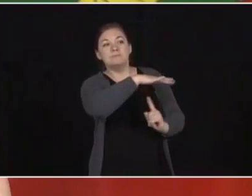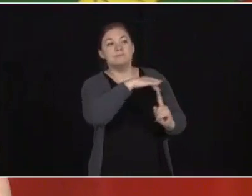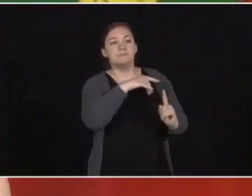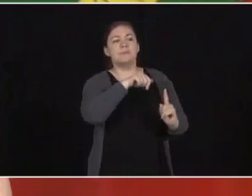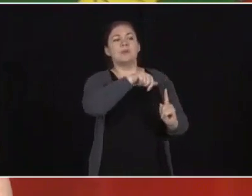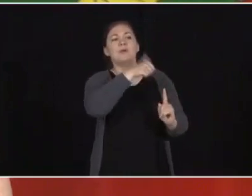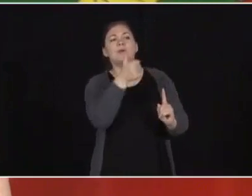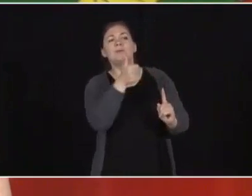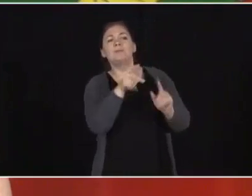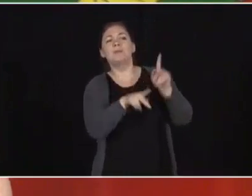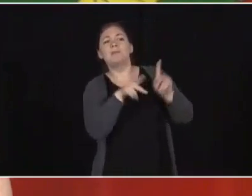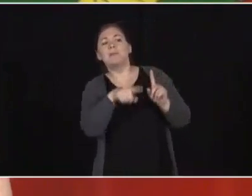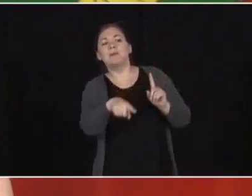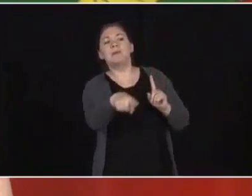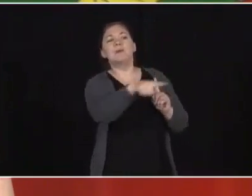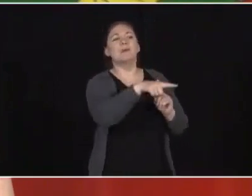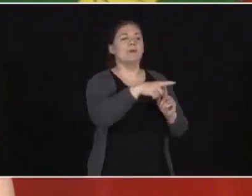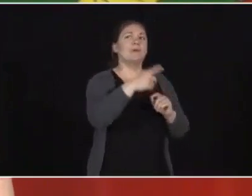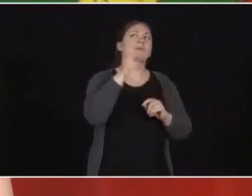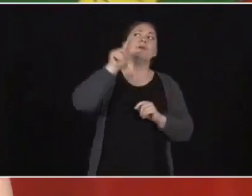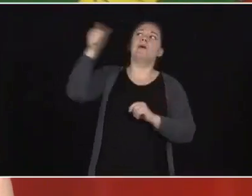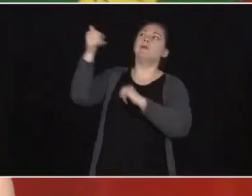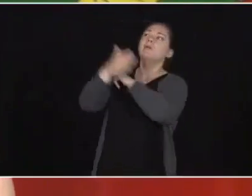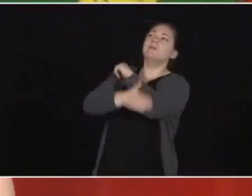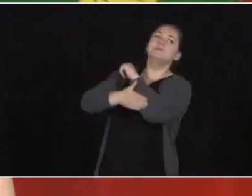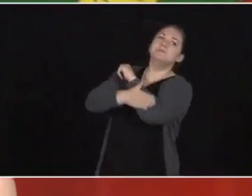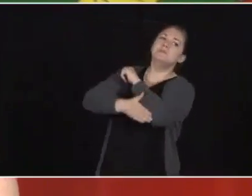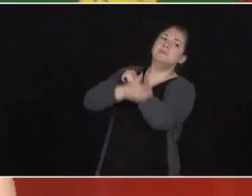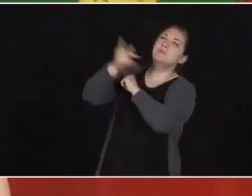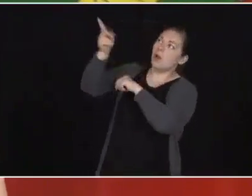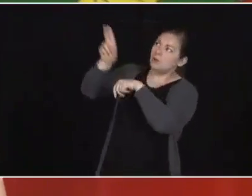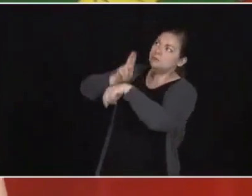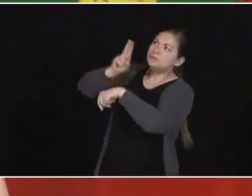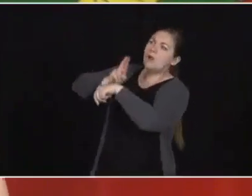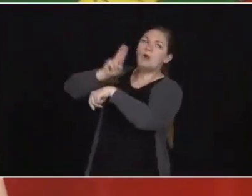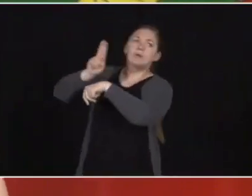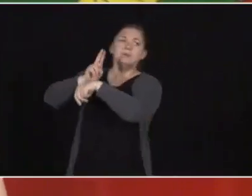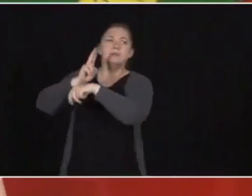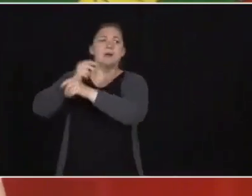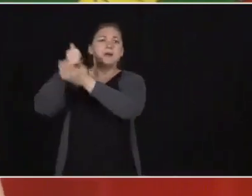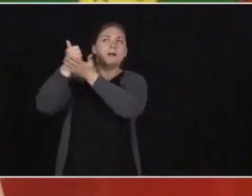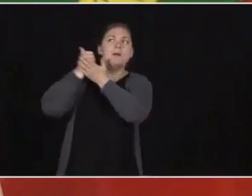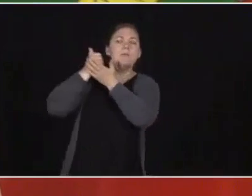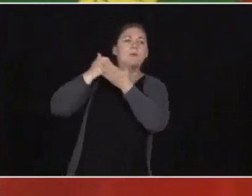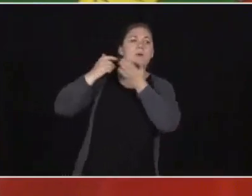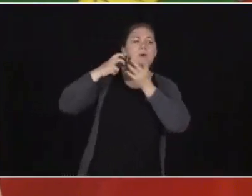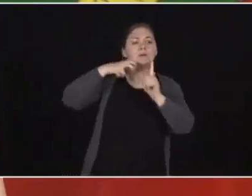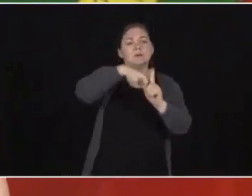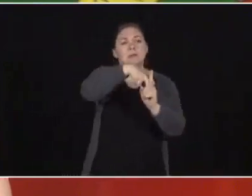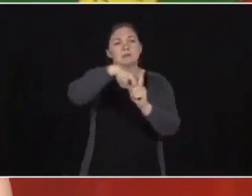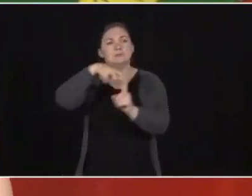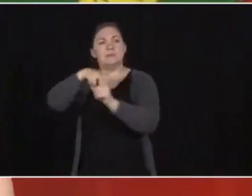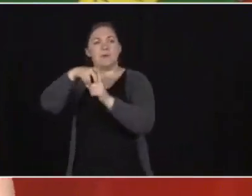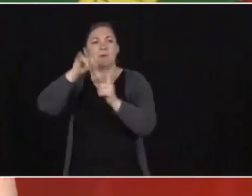population level to understand what the burden of diseases in many jurisdictions are doing that as well.